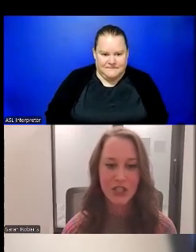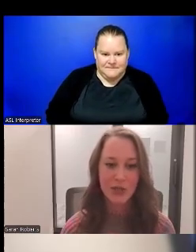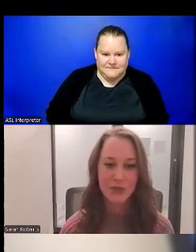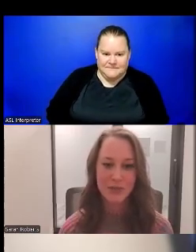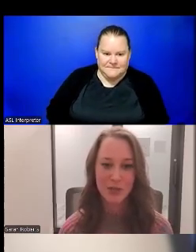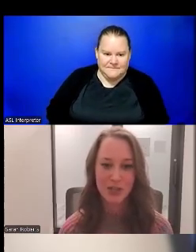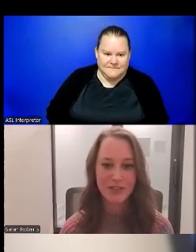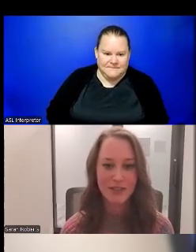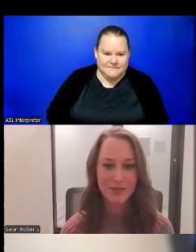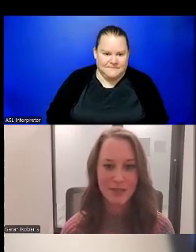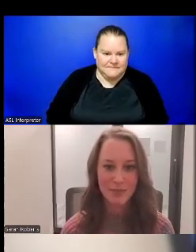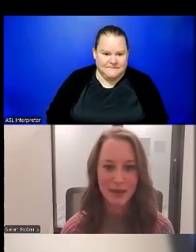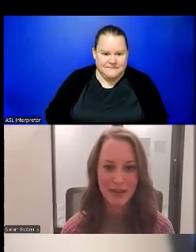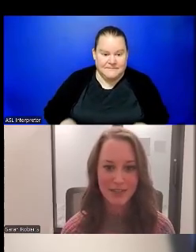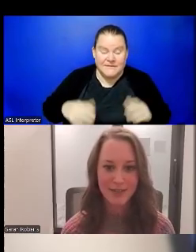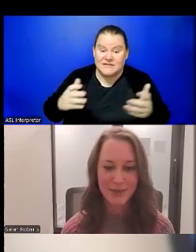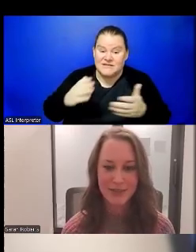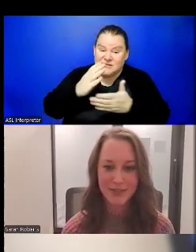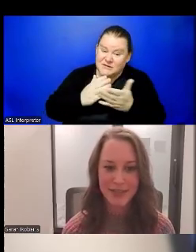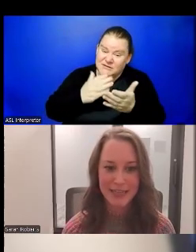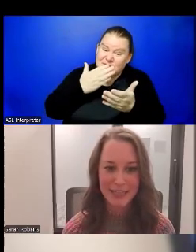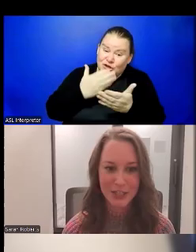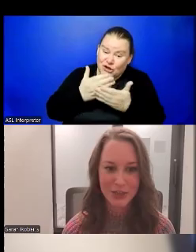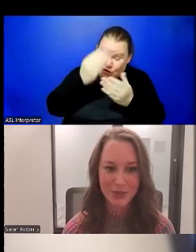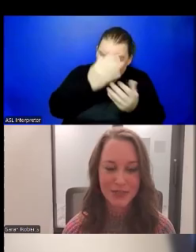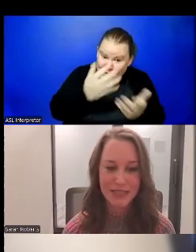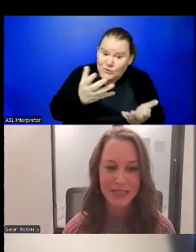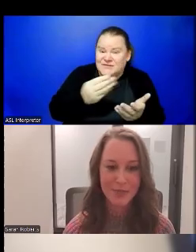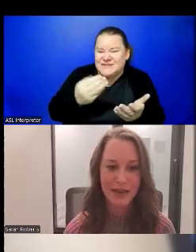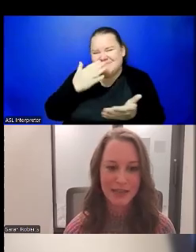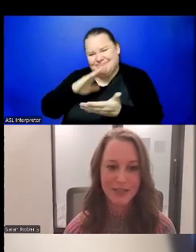So some good news and bad news with the feeding tubes. The bad